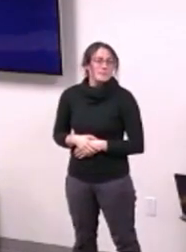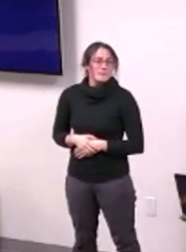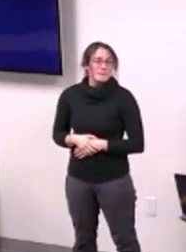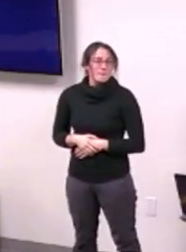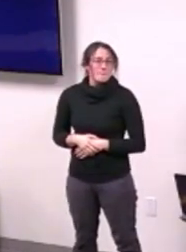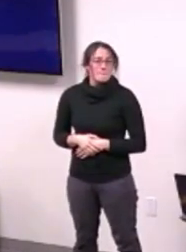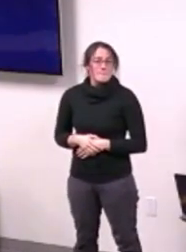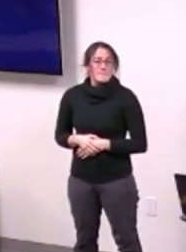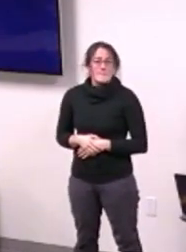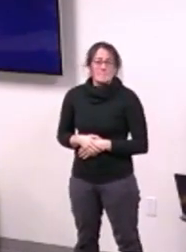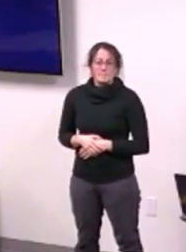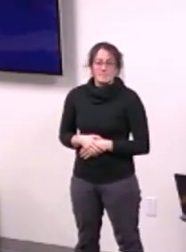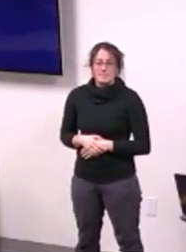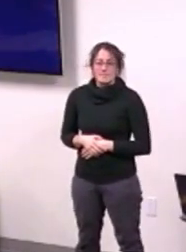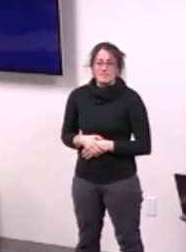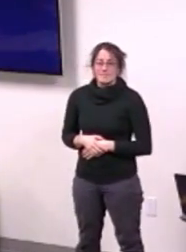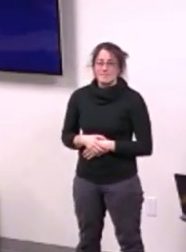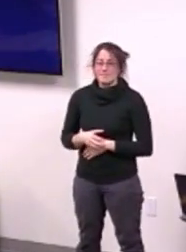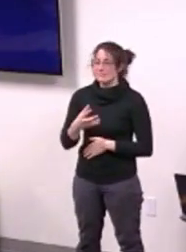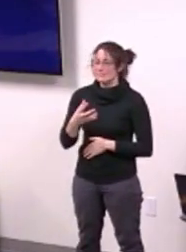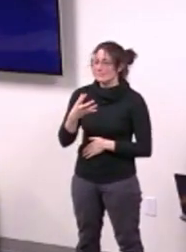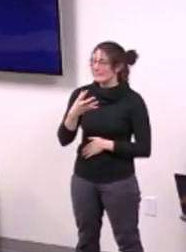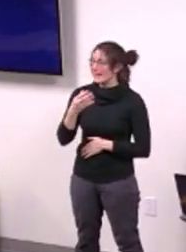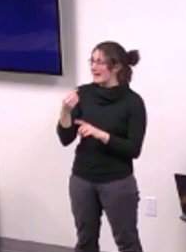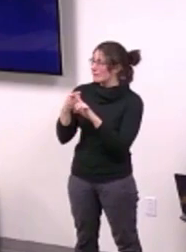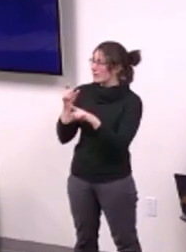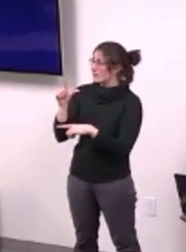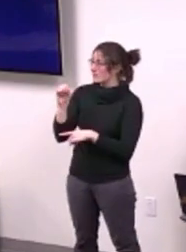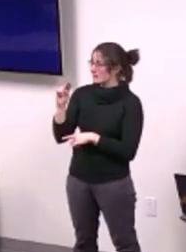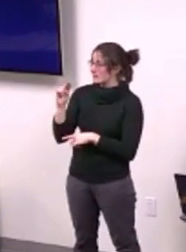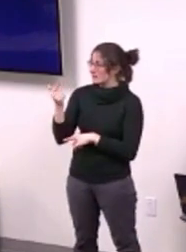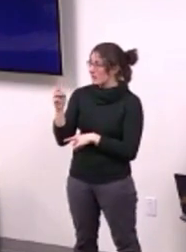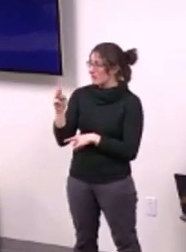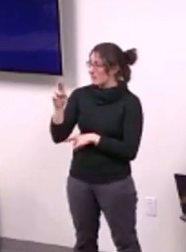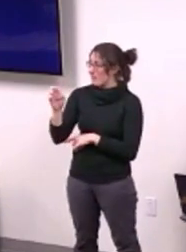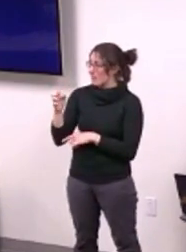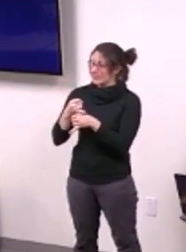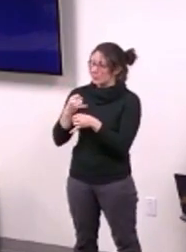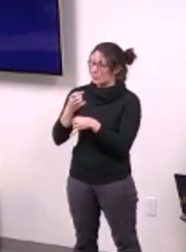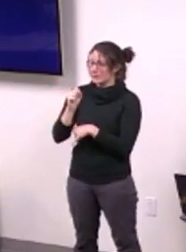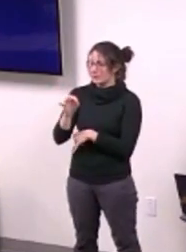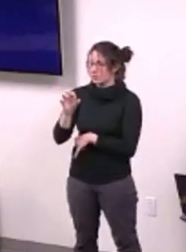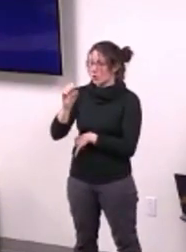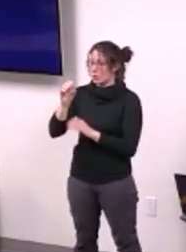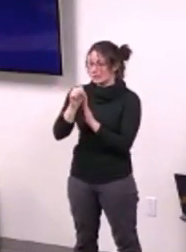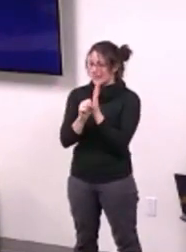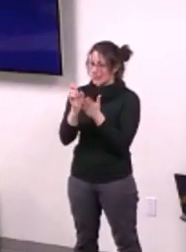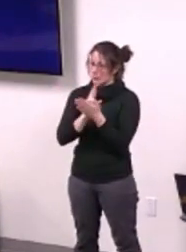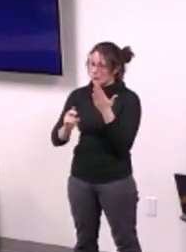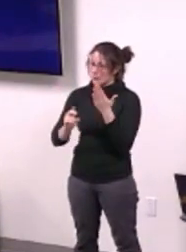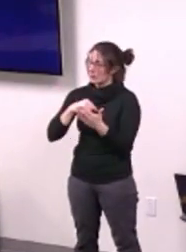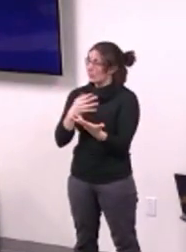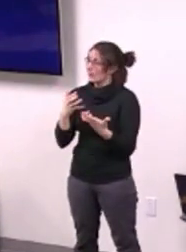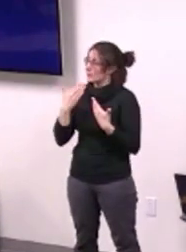On behalf of the Longmore, Paul K. Longmore Institute, San Francisco University. We also want to thank you for, for coming out tonight.